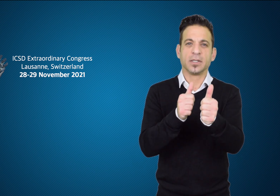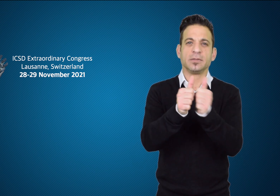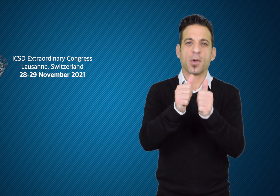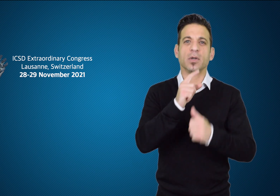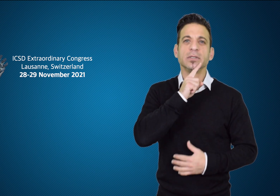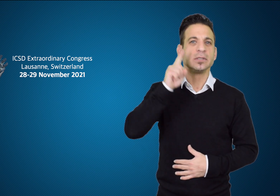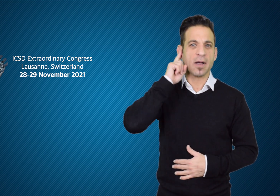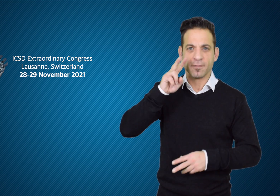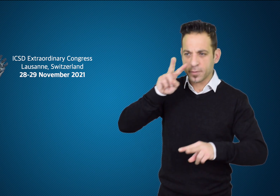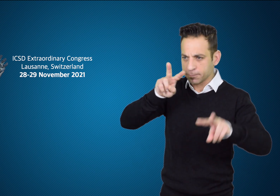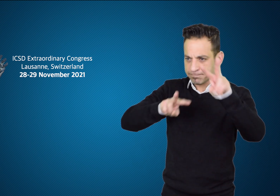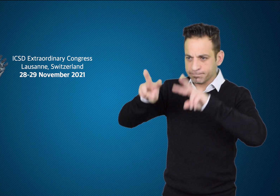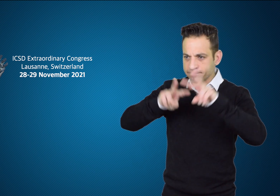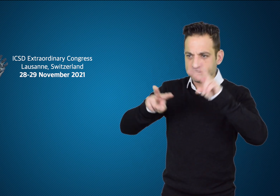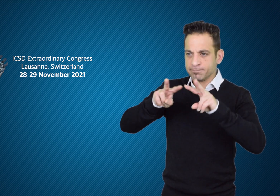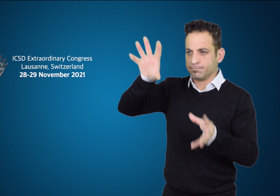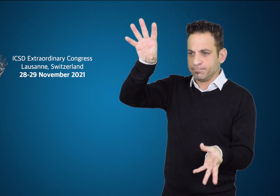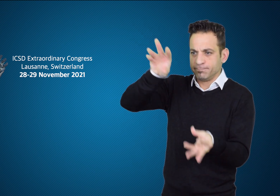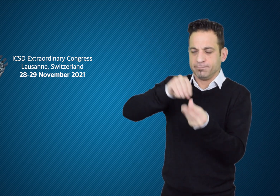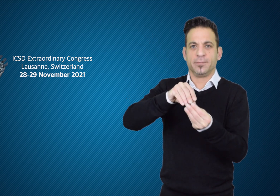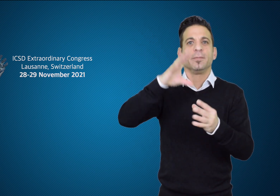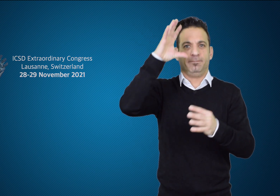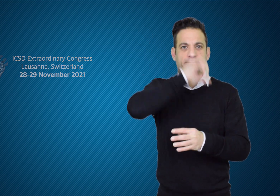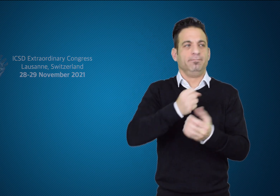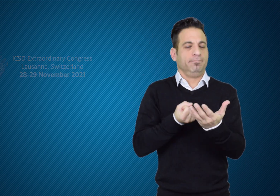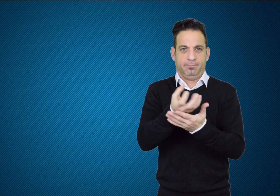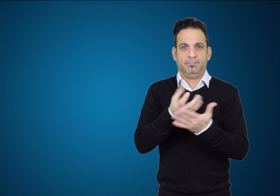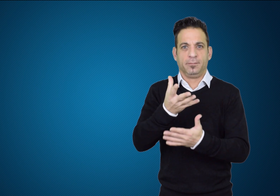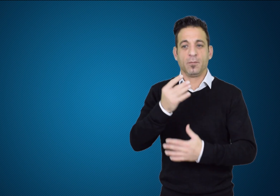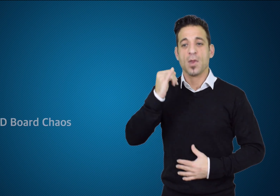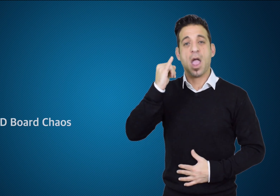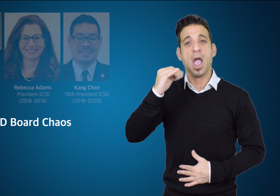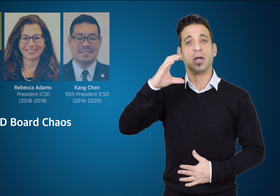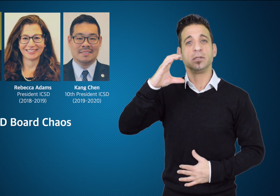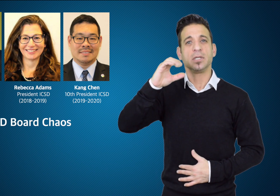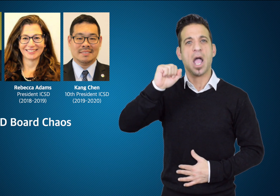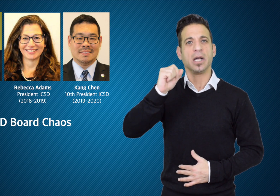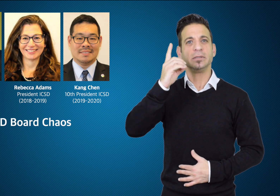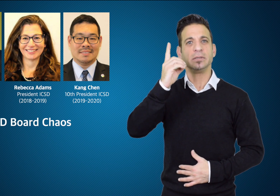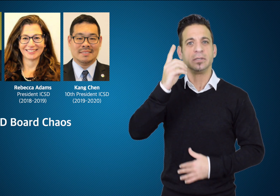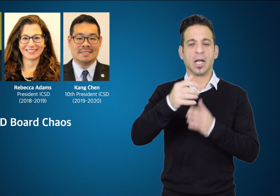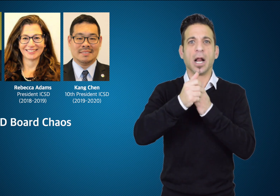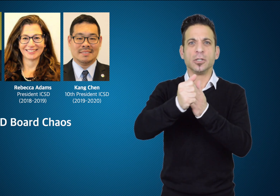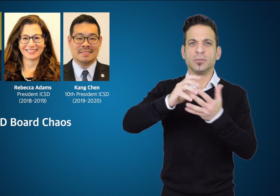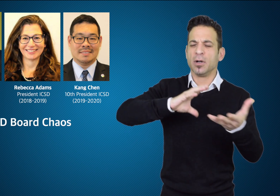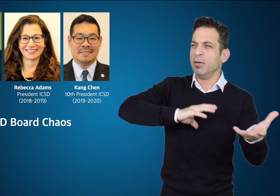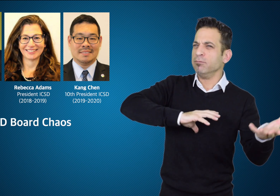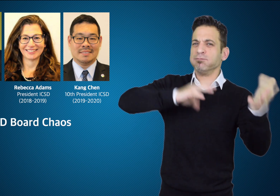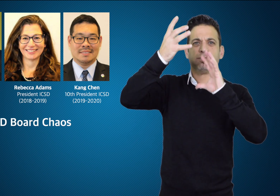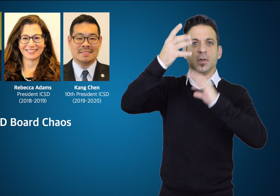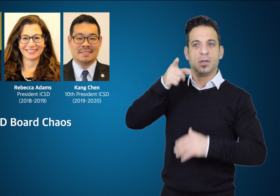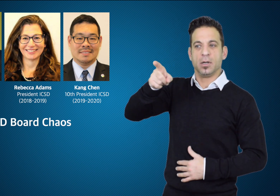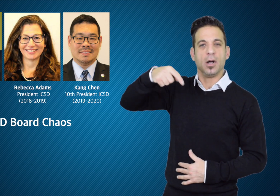SportsDeaf reported the ICSD leadership crisis began